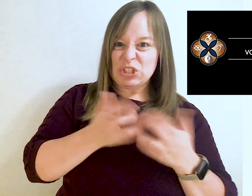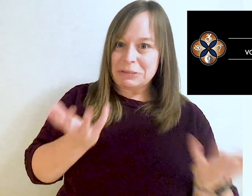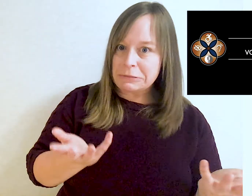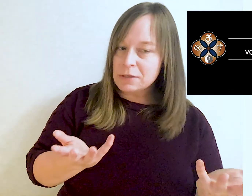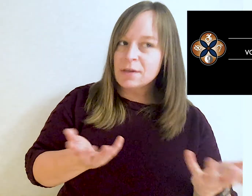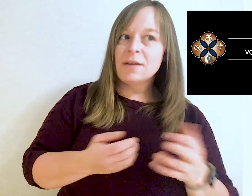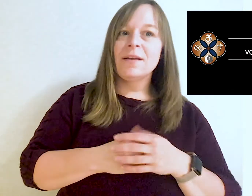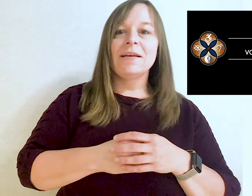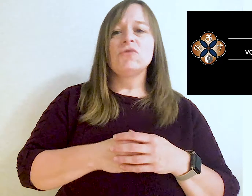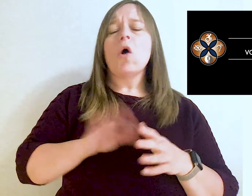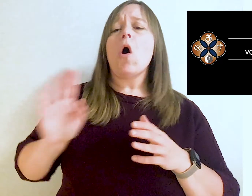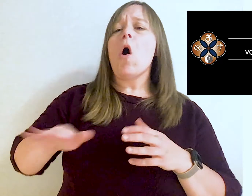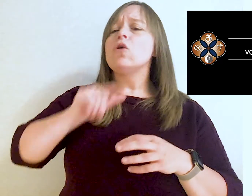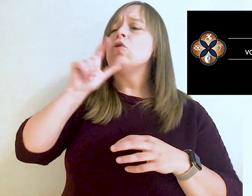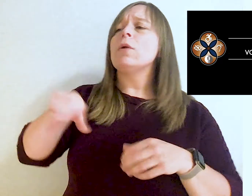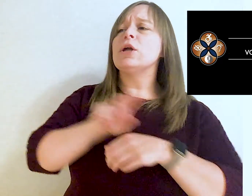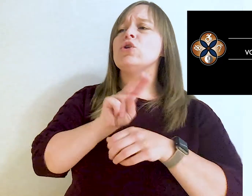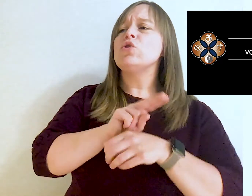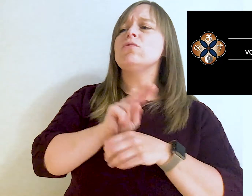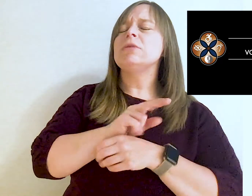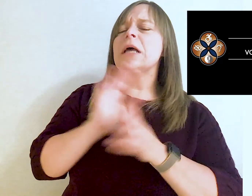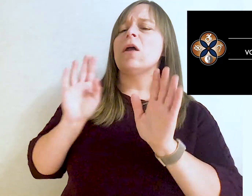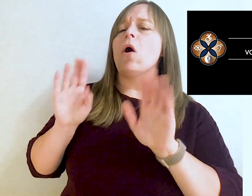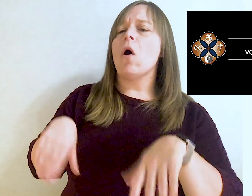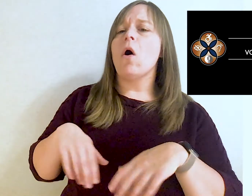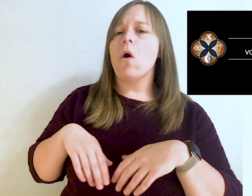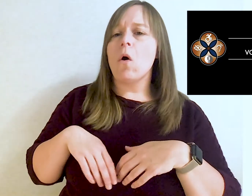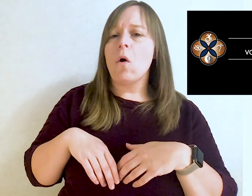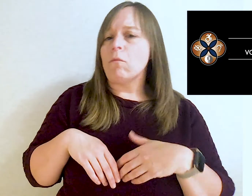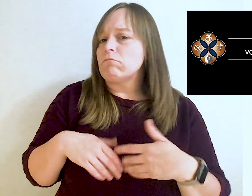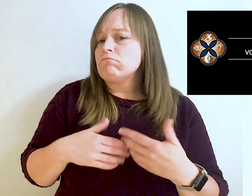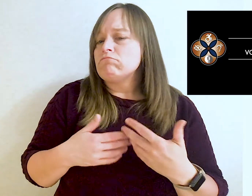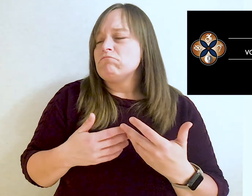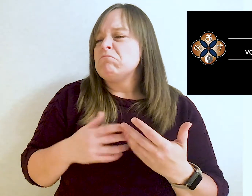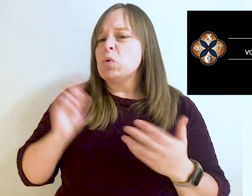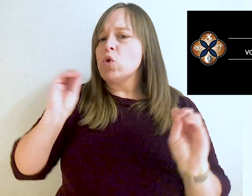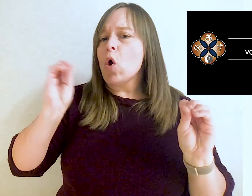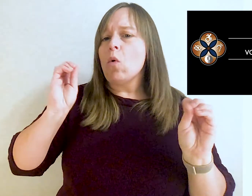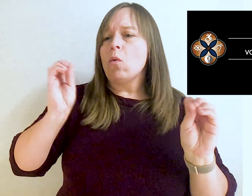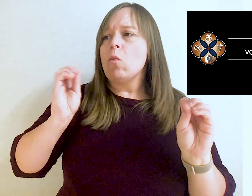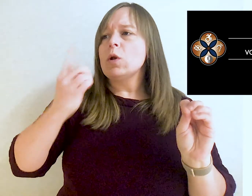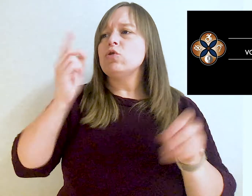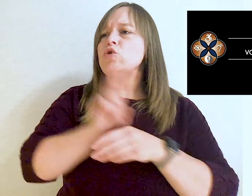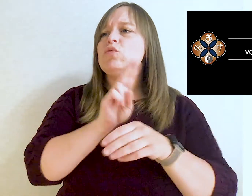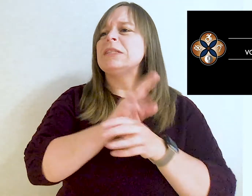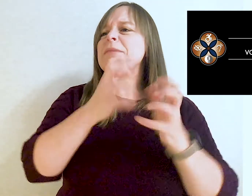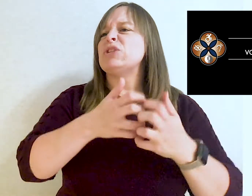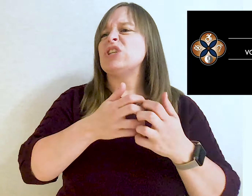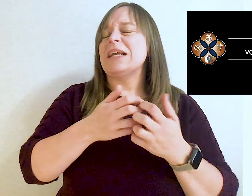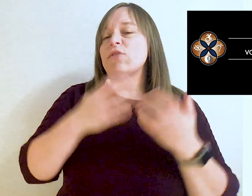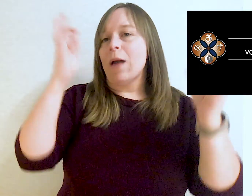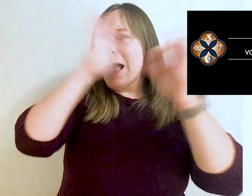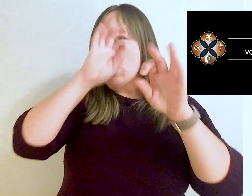And their excuse or response is always no one ever uses